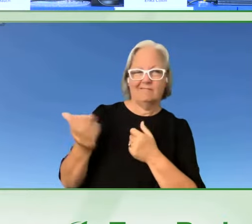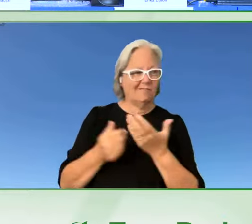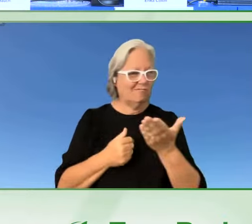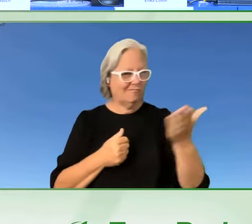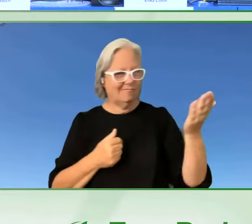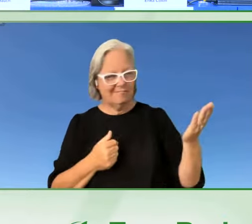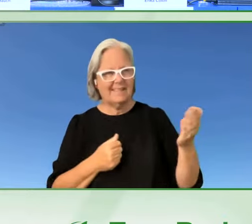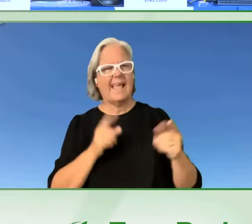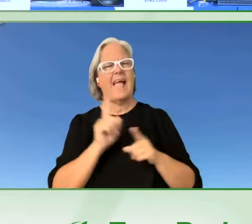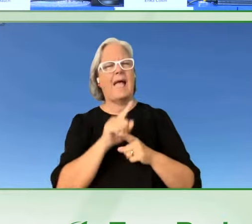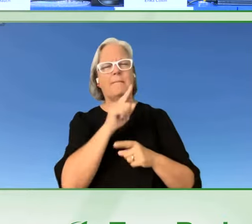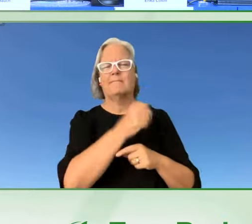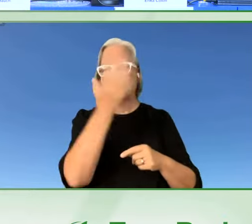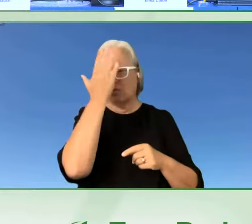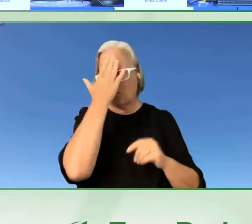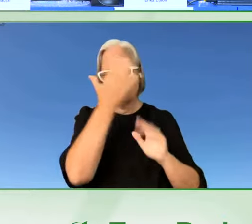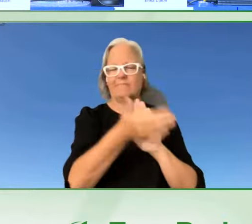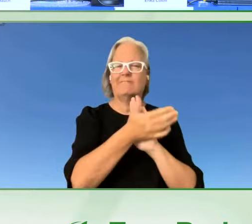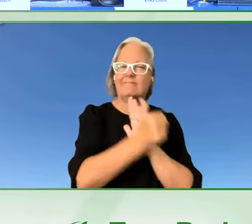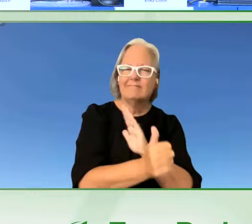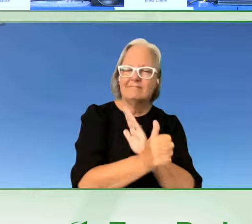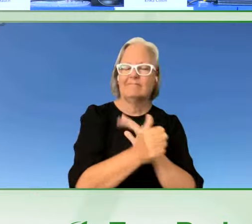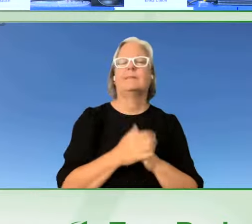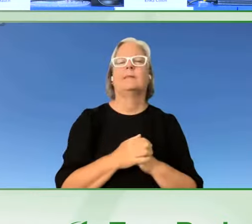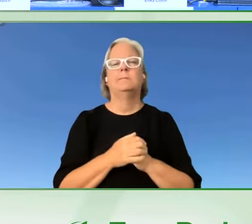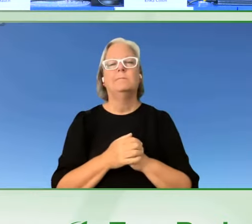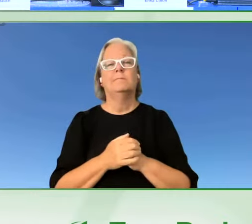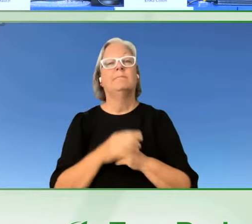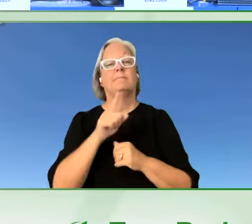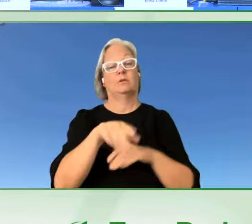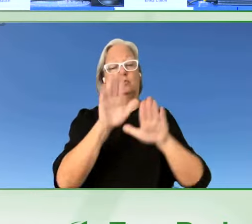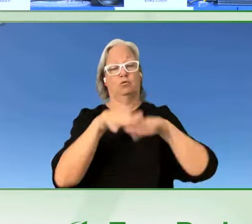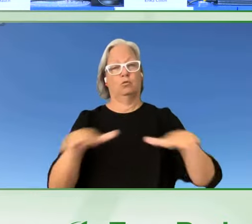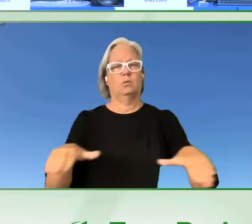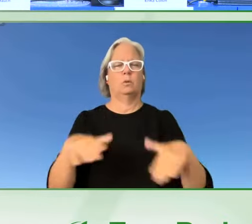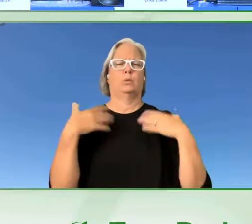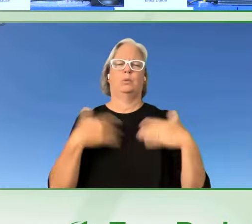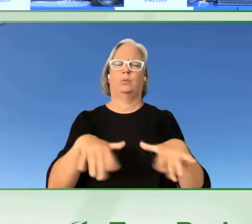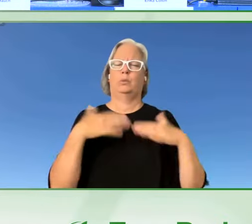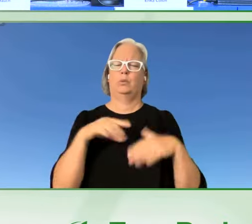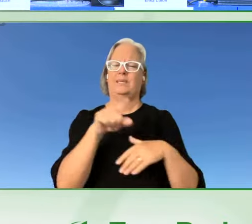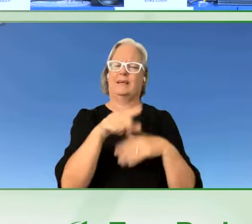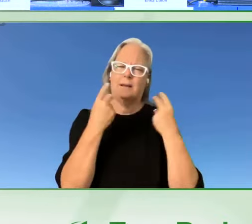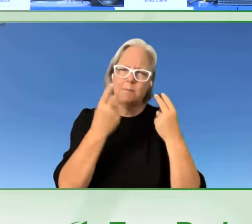It is called to be different.